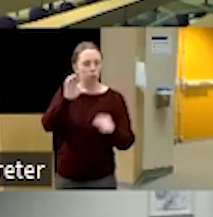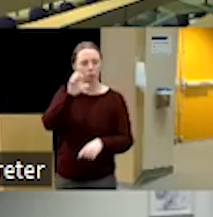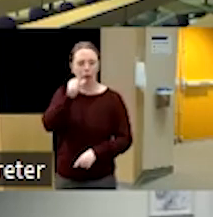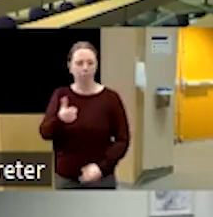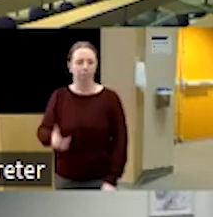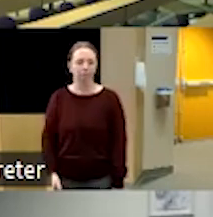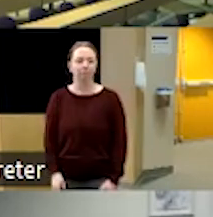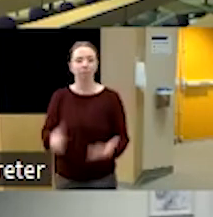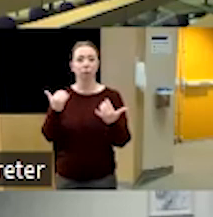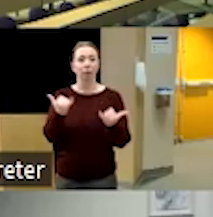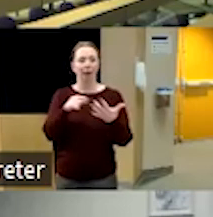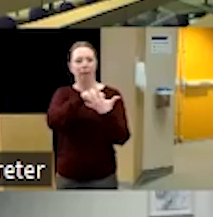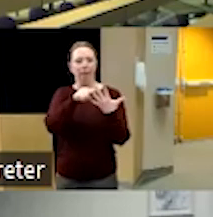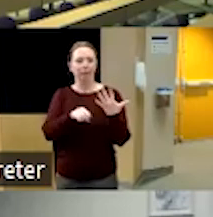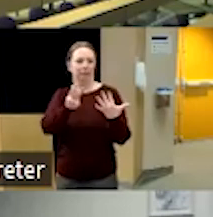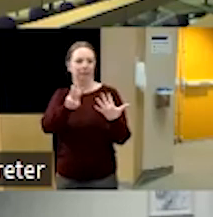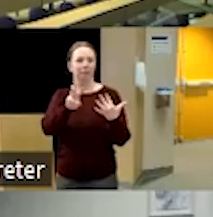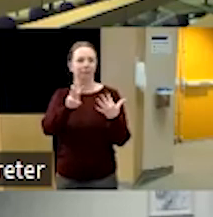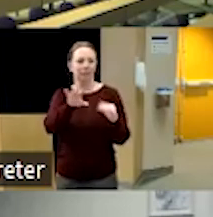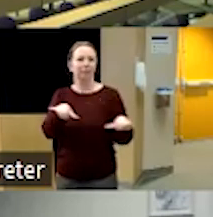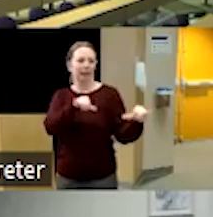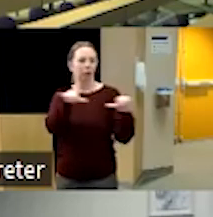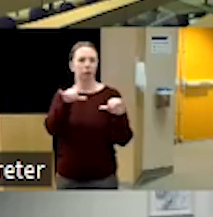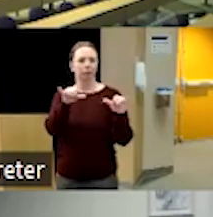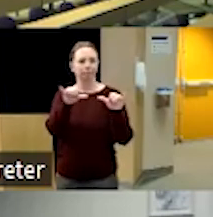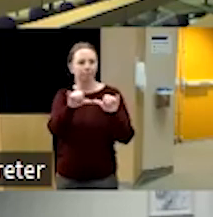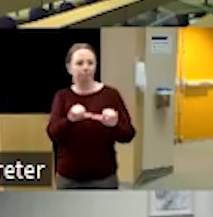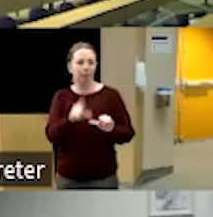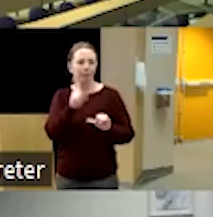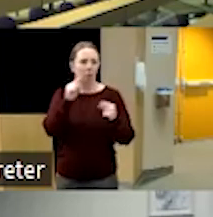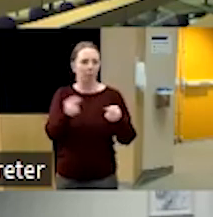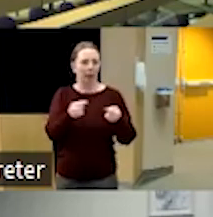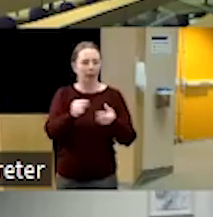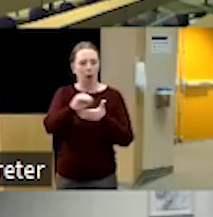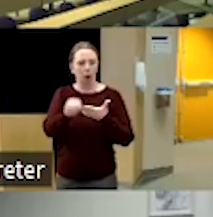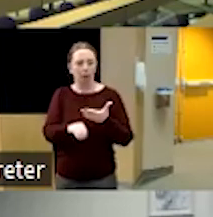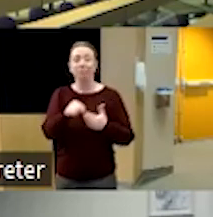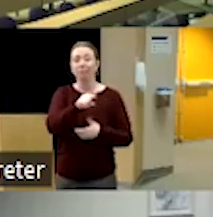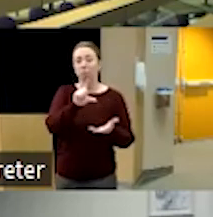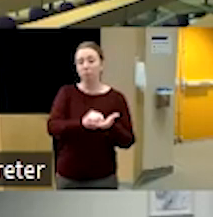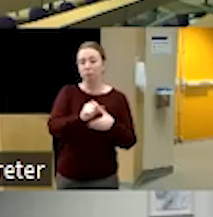um the standard right now of course this has been published in um 2018 so not everybody in all the